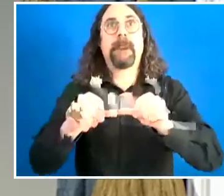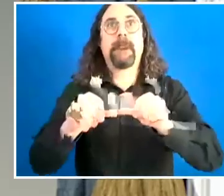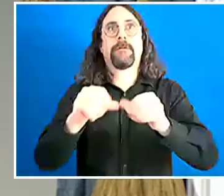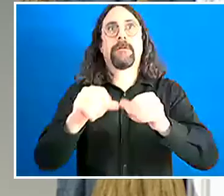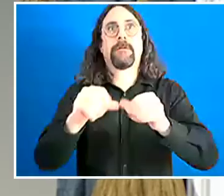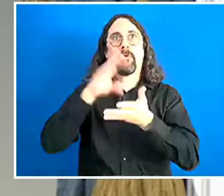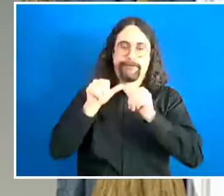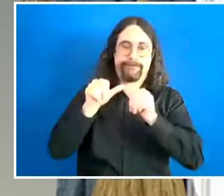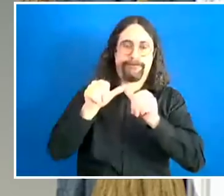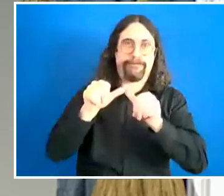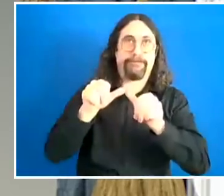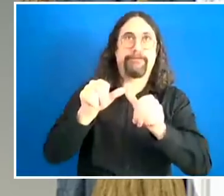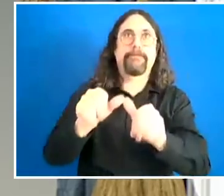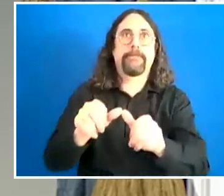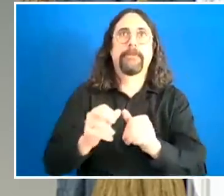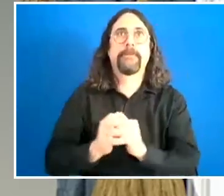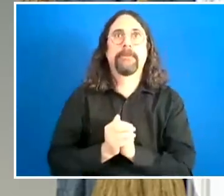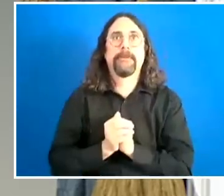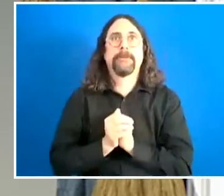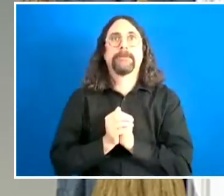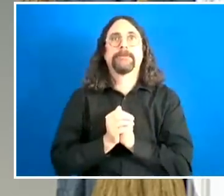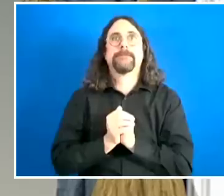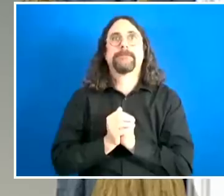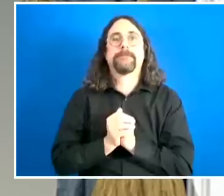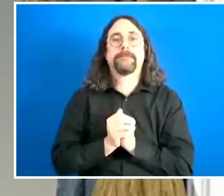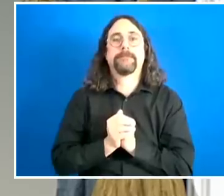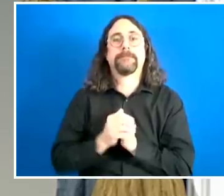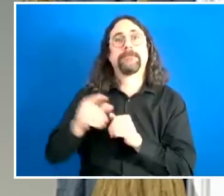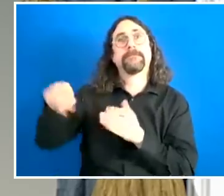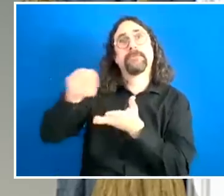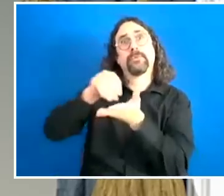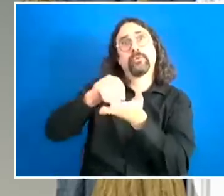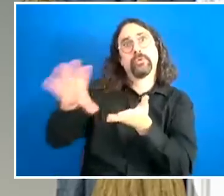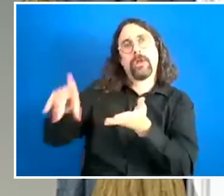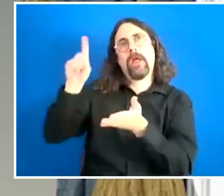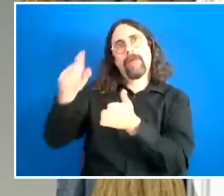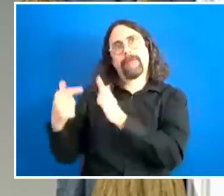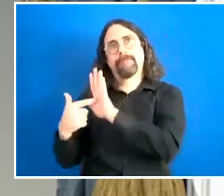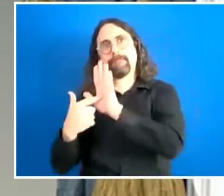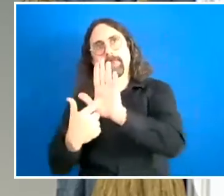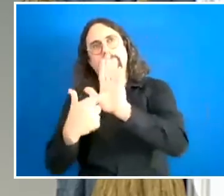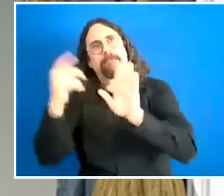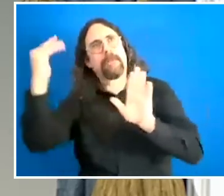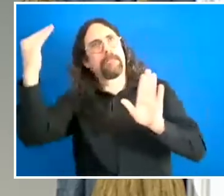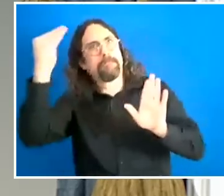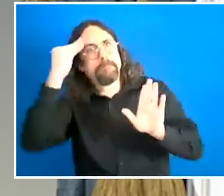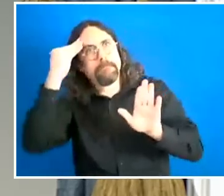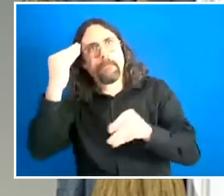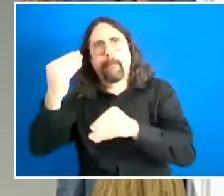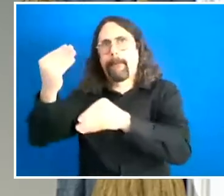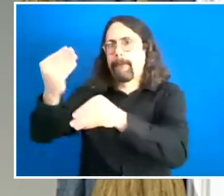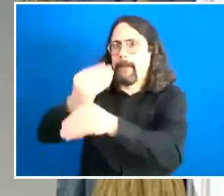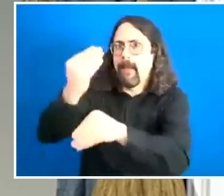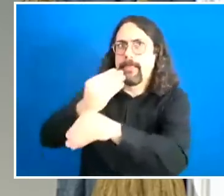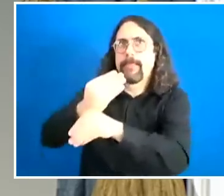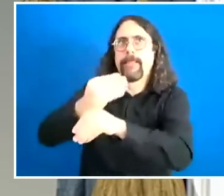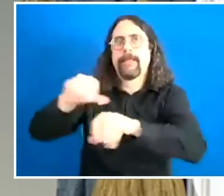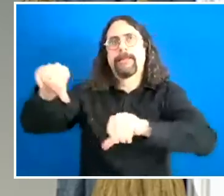ETHRE IS A BODY OF KNOWLEDGE THAT STUDENTS MUST DEMONSTRATE MASTERY OF TO SAY THEY'VE COMPLETED